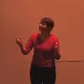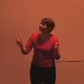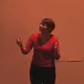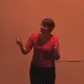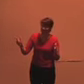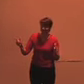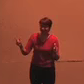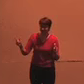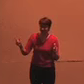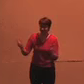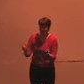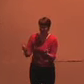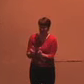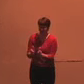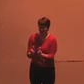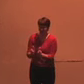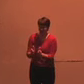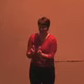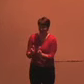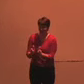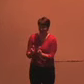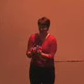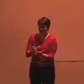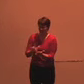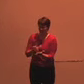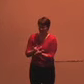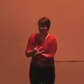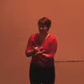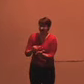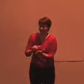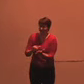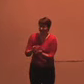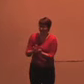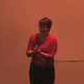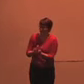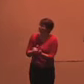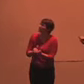and big box and the sky. And sometimes when the cloud is coming,